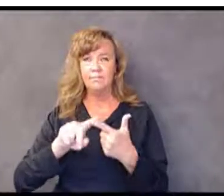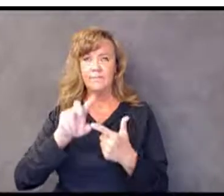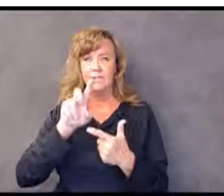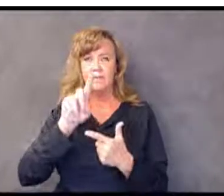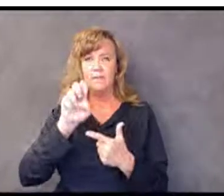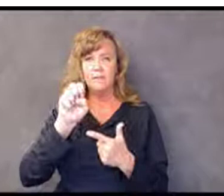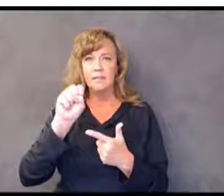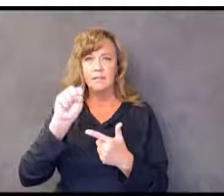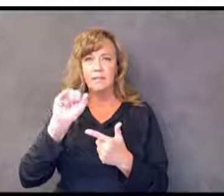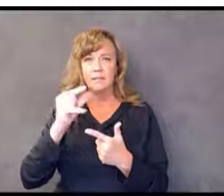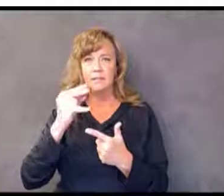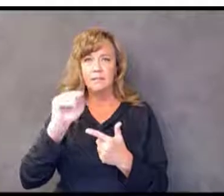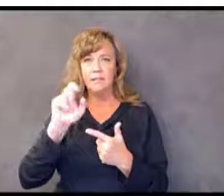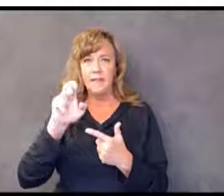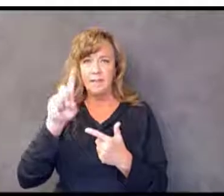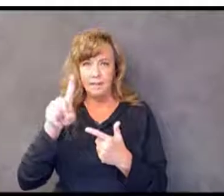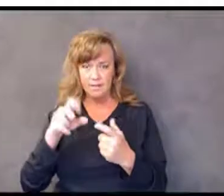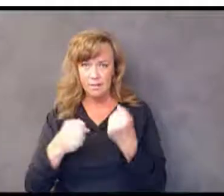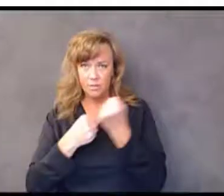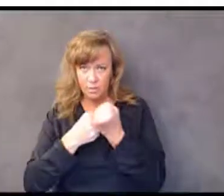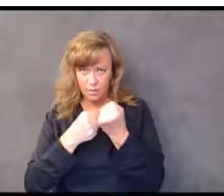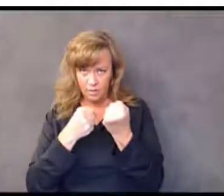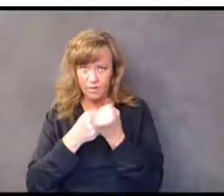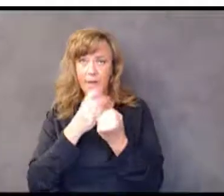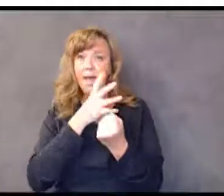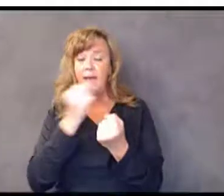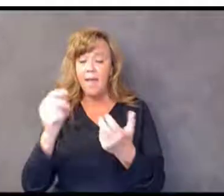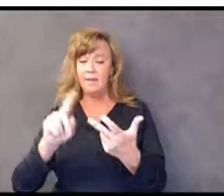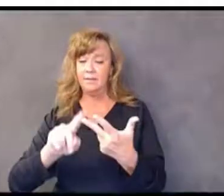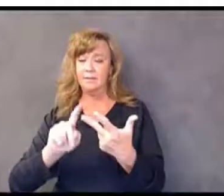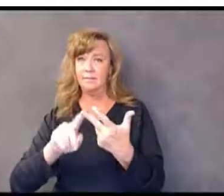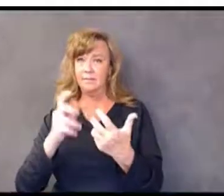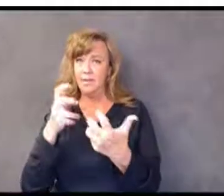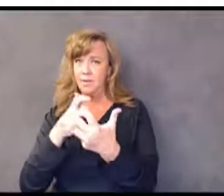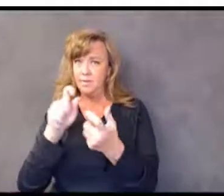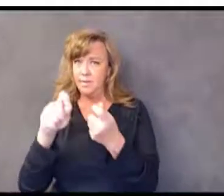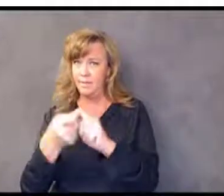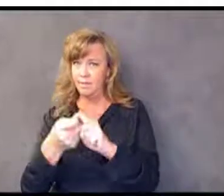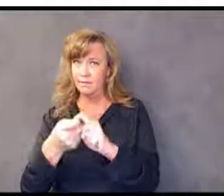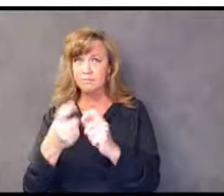with more specific accommodations, such as turning the timer off.